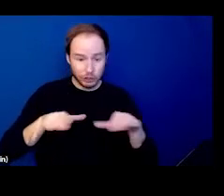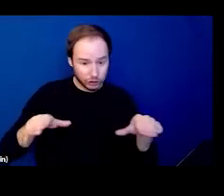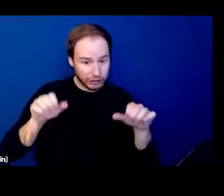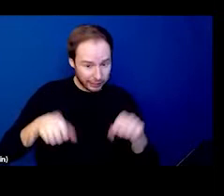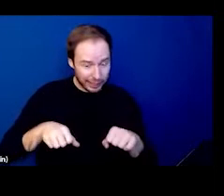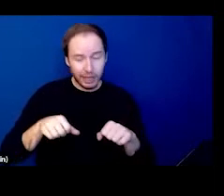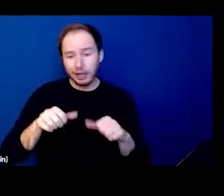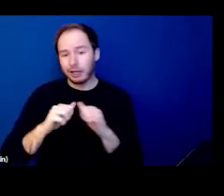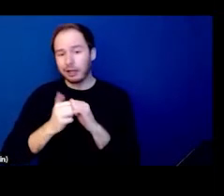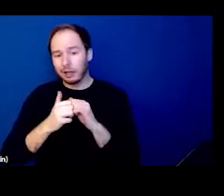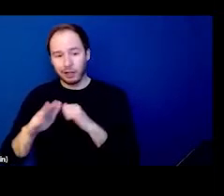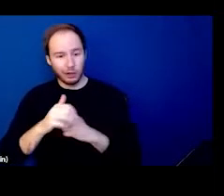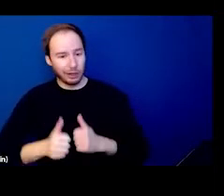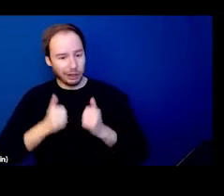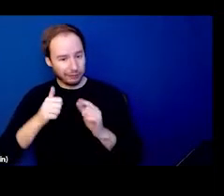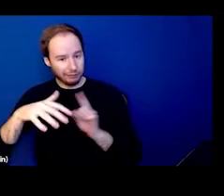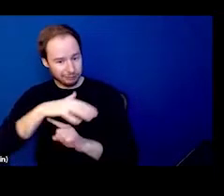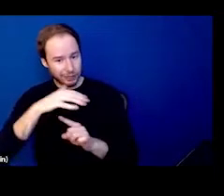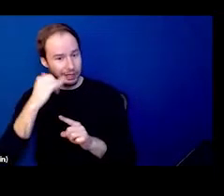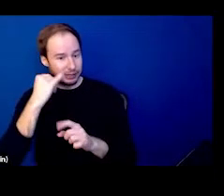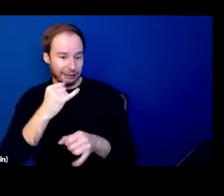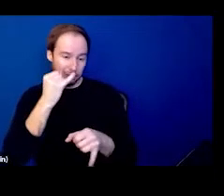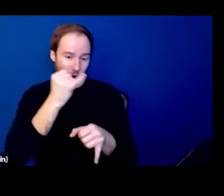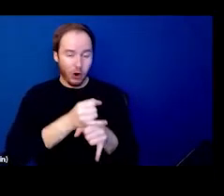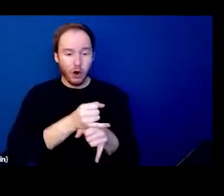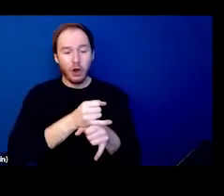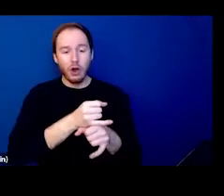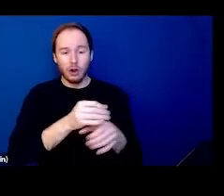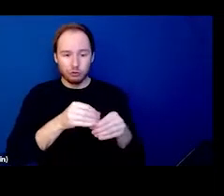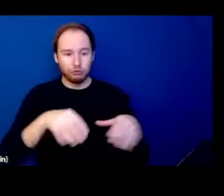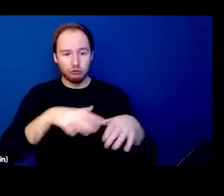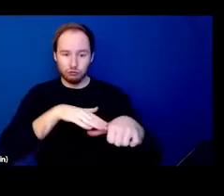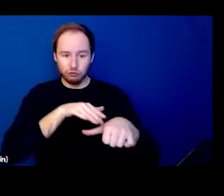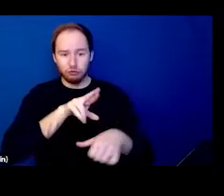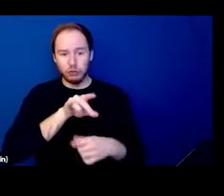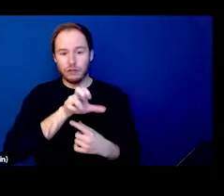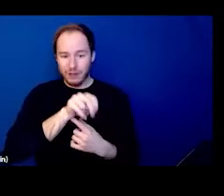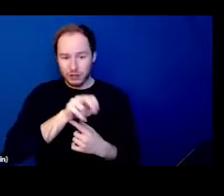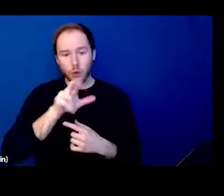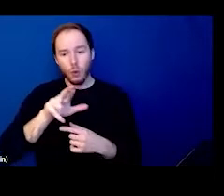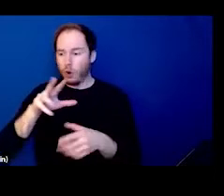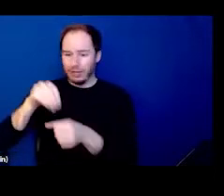How can their living situation, whether it be on a reservation or in an urban setting affect their eligibility?